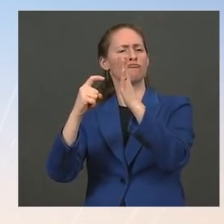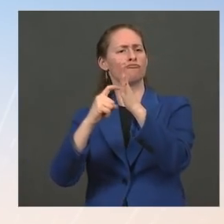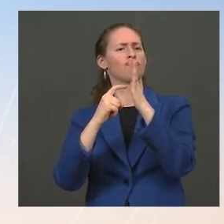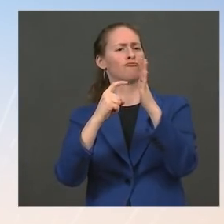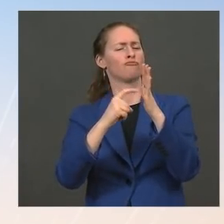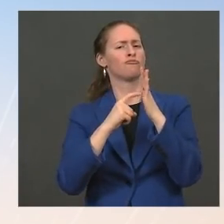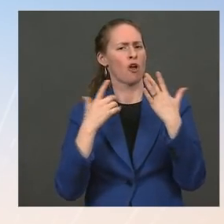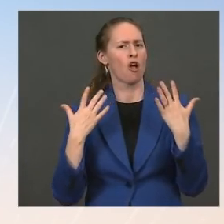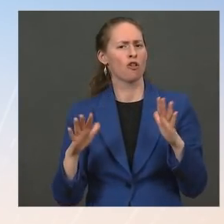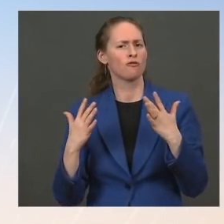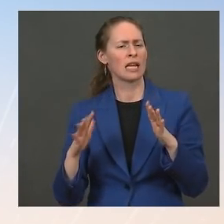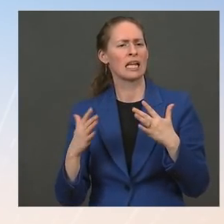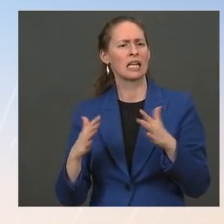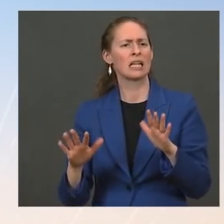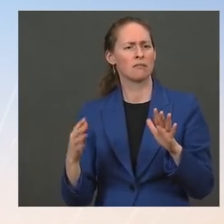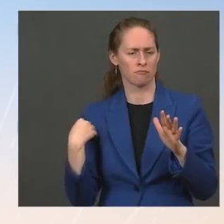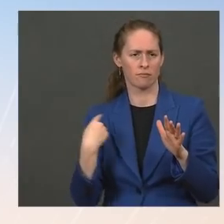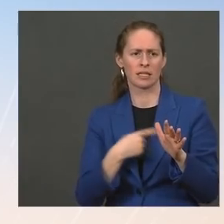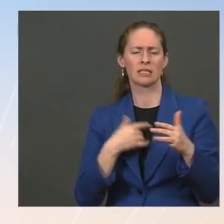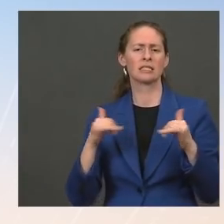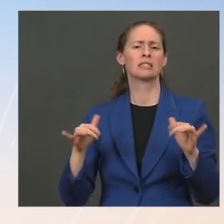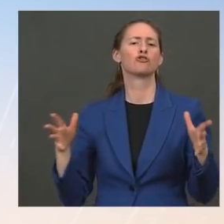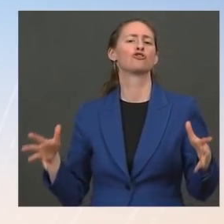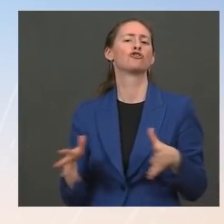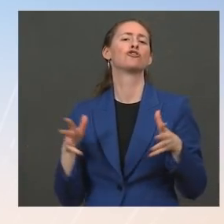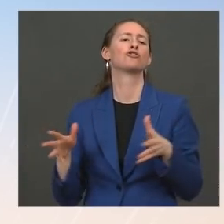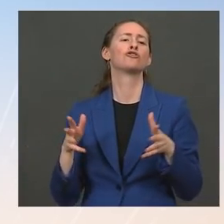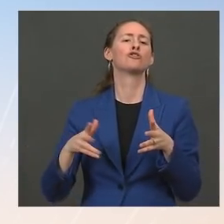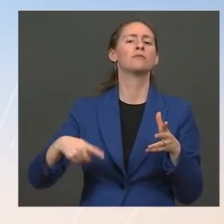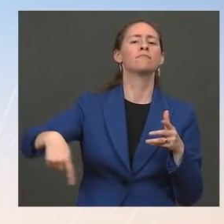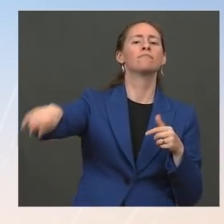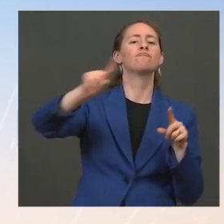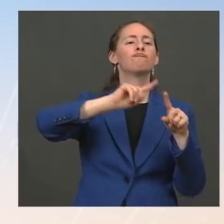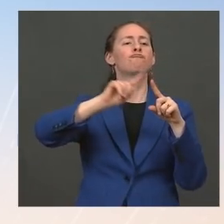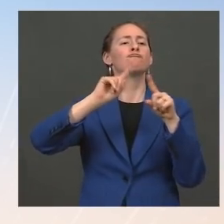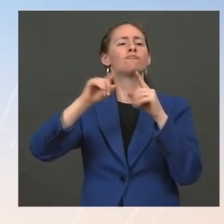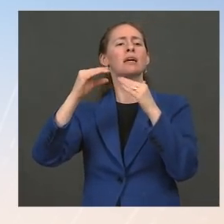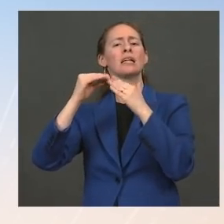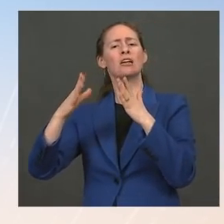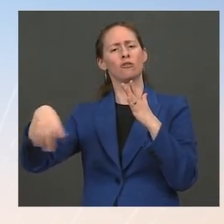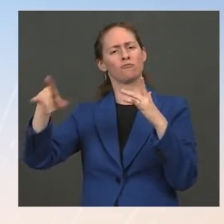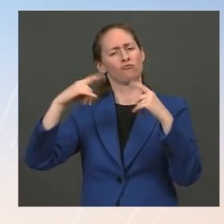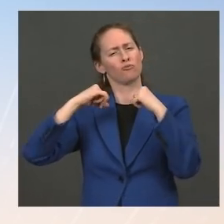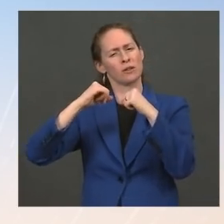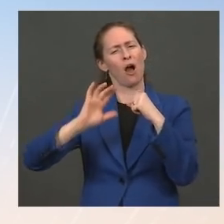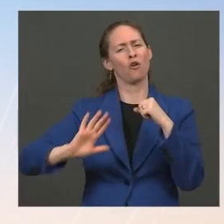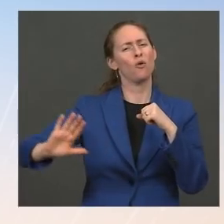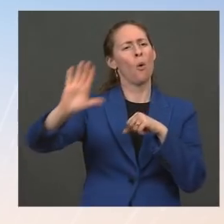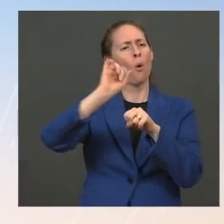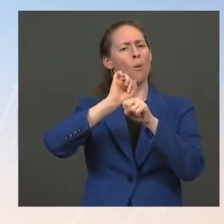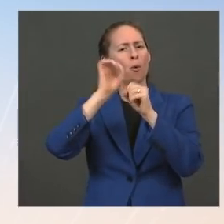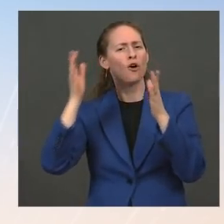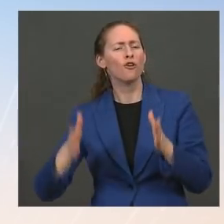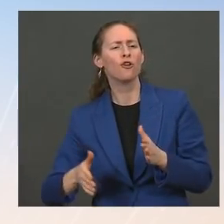to take steps to protect their workforce. It provides efficiency, it provides security -- health security for these workforces,